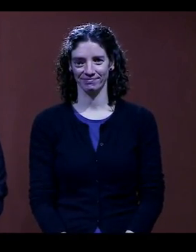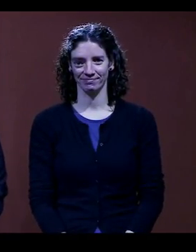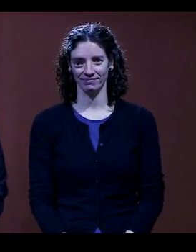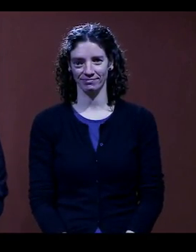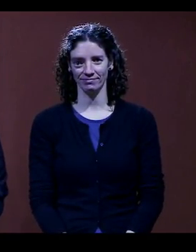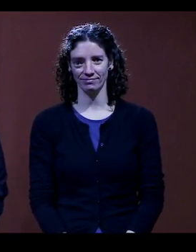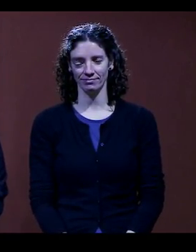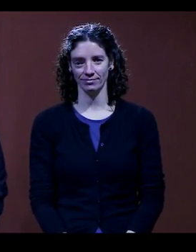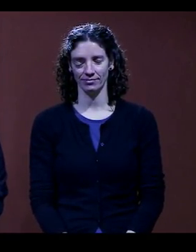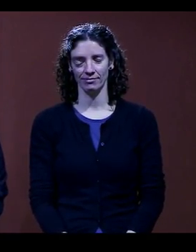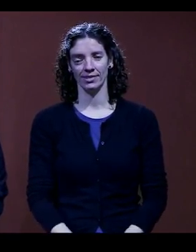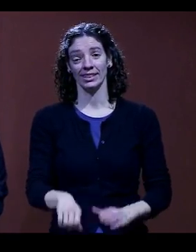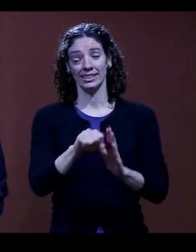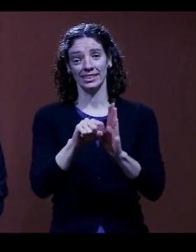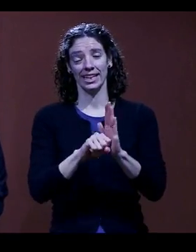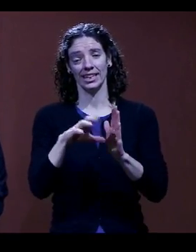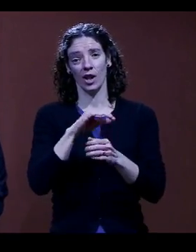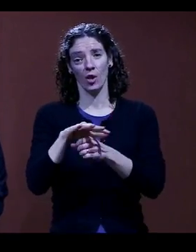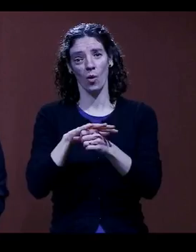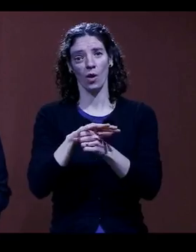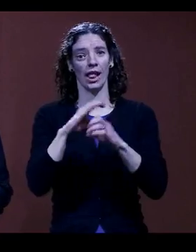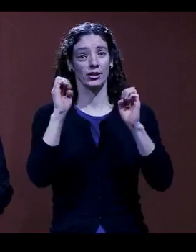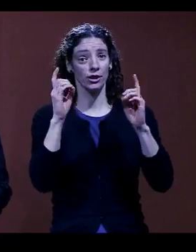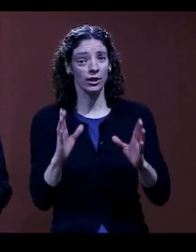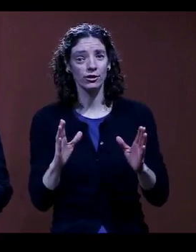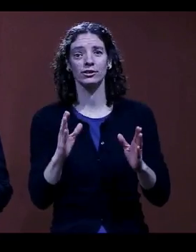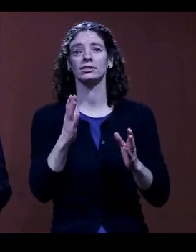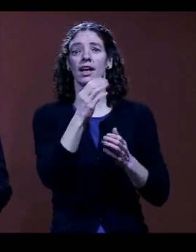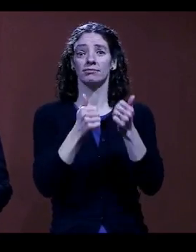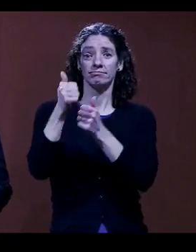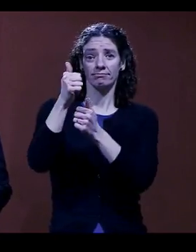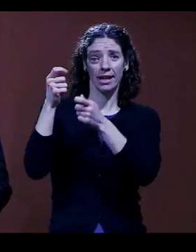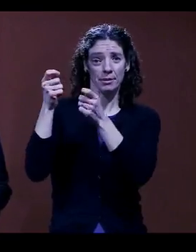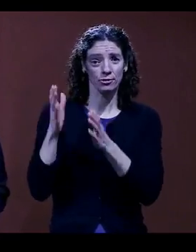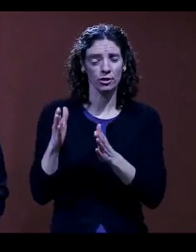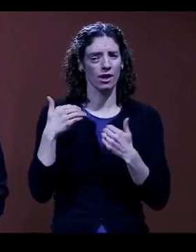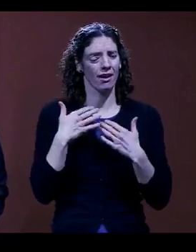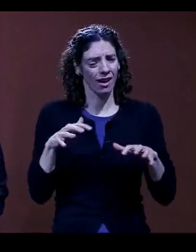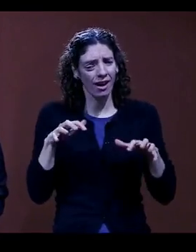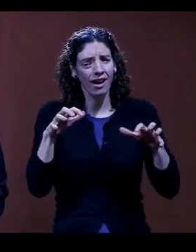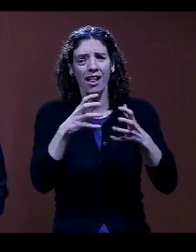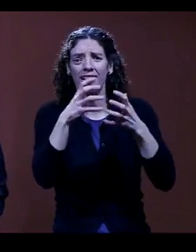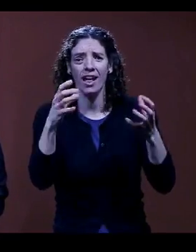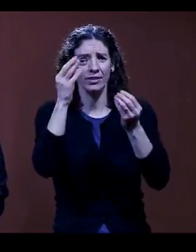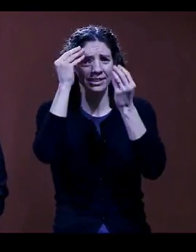State and local educators and administrators have lots and lots and lots of data at their fingertips.